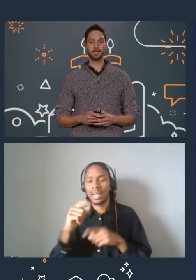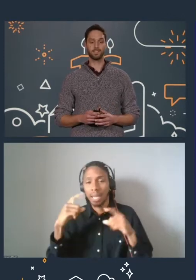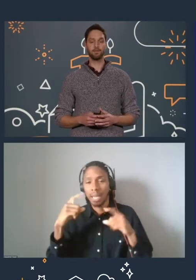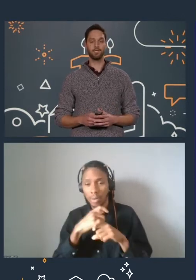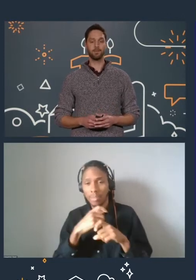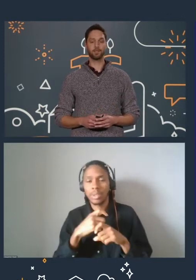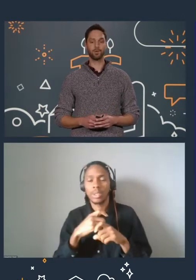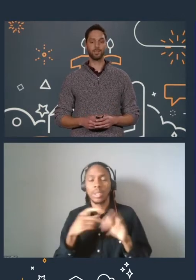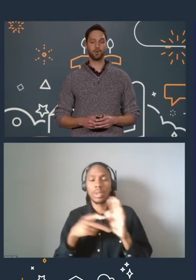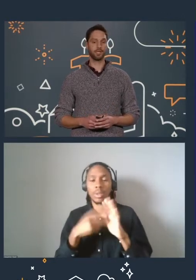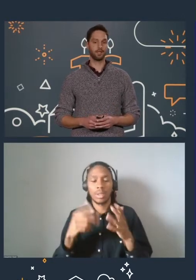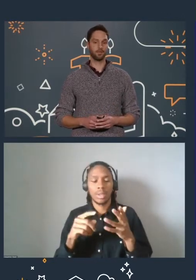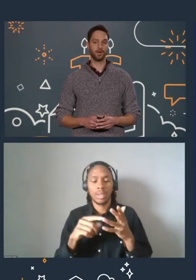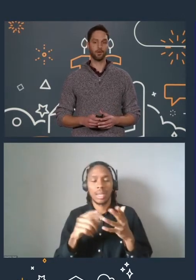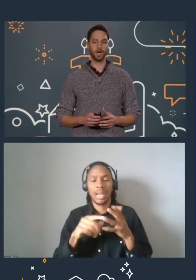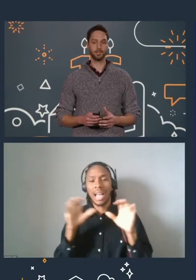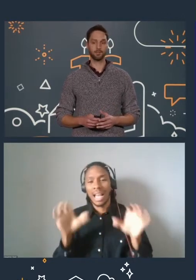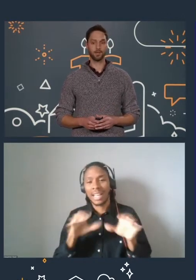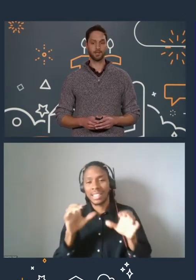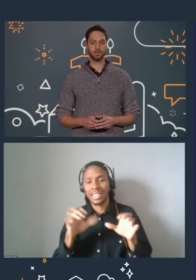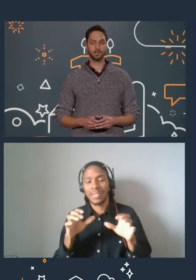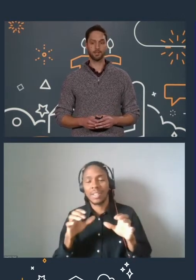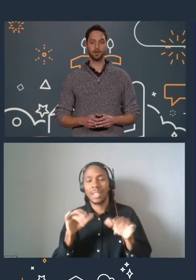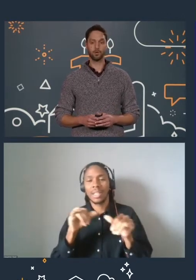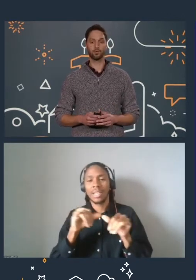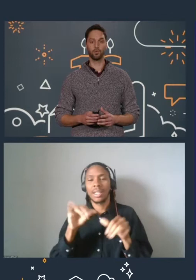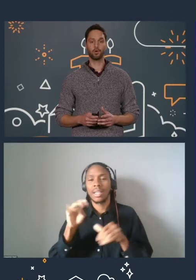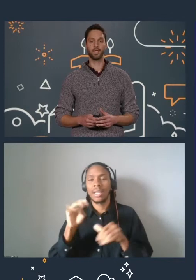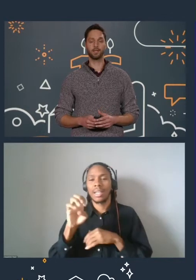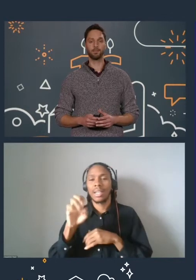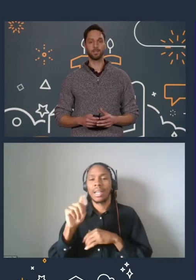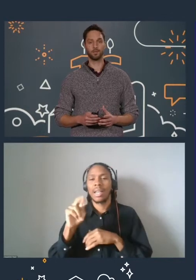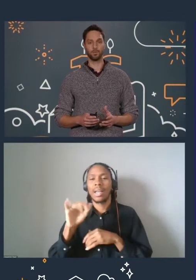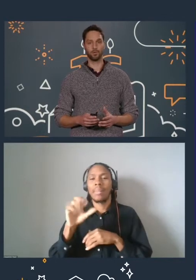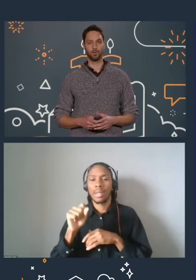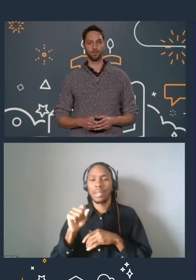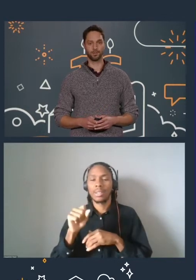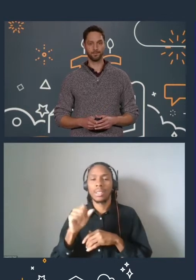And activity metrics to identify your hottest buckets or to locate abandoned workloads.